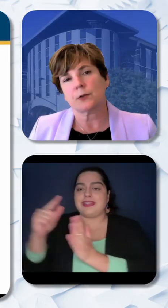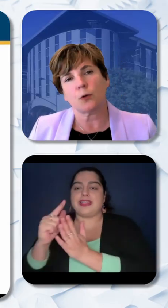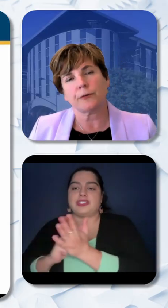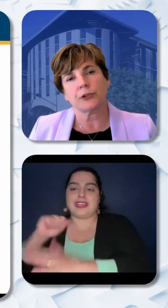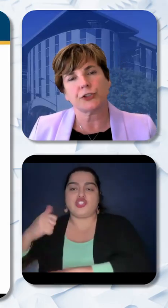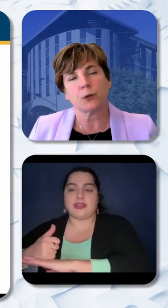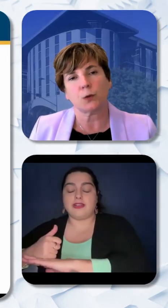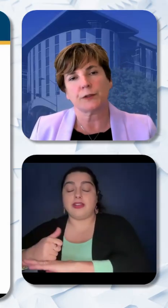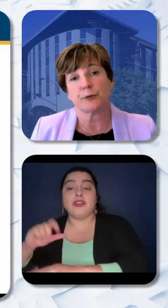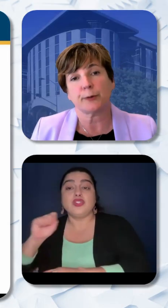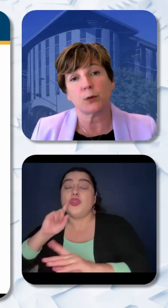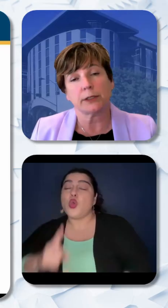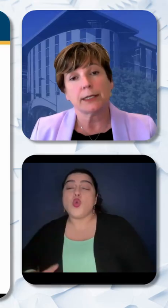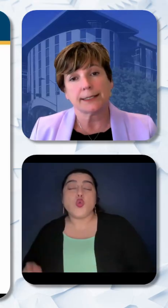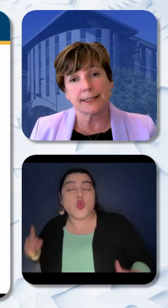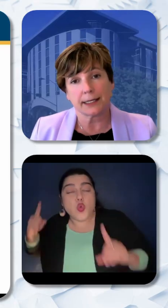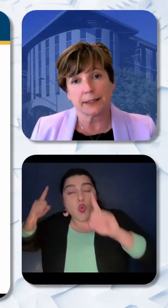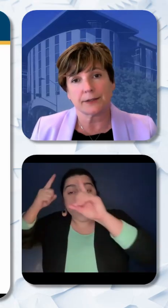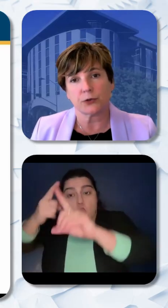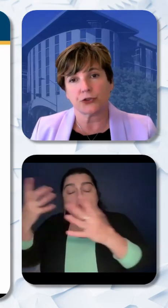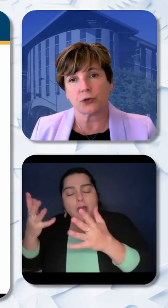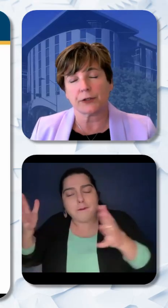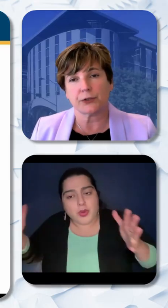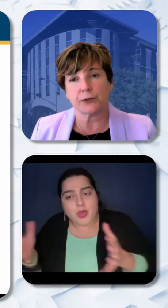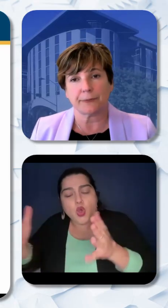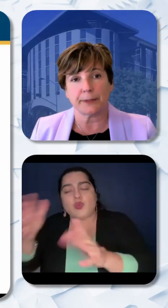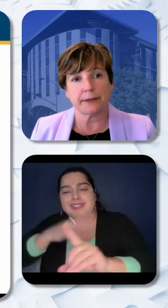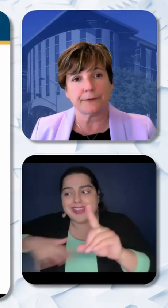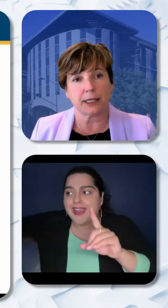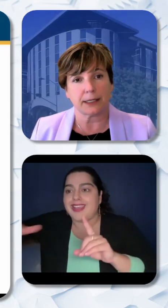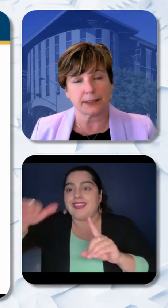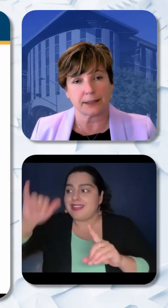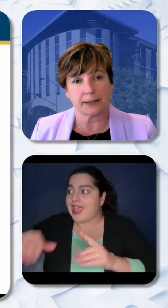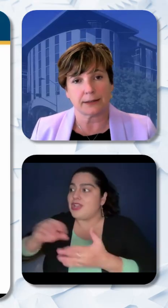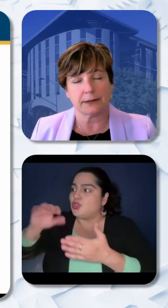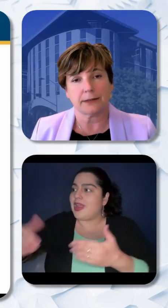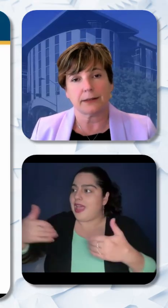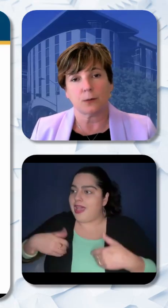So the overarching goal is to promote settings to ensure our students have meaningful access